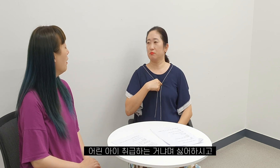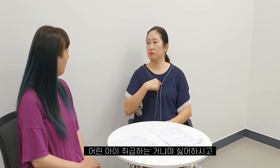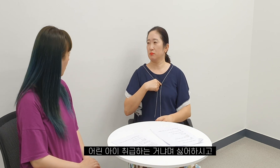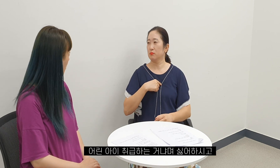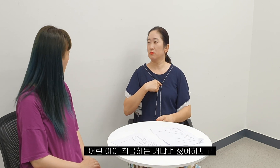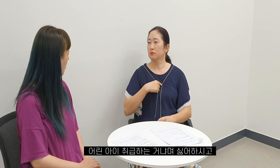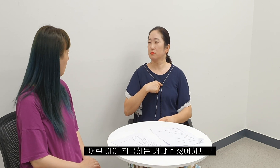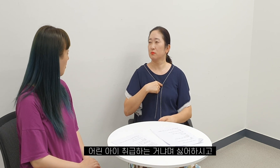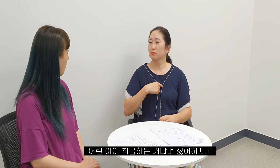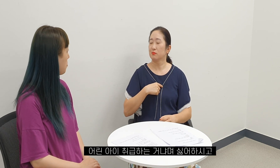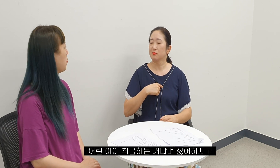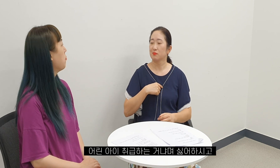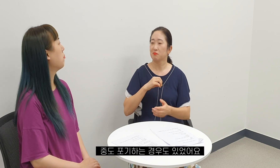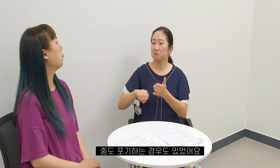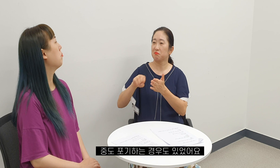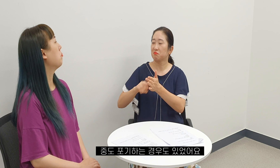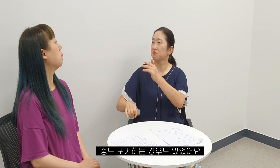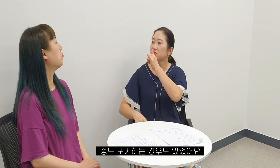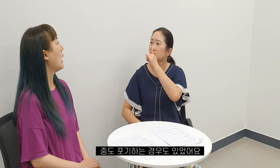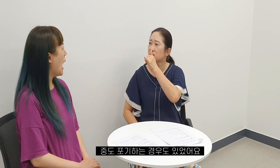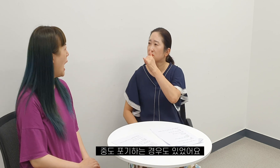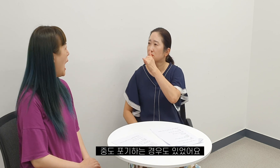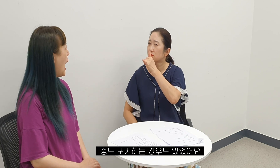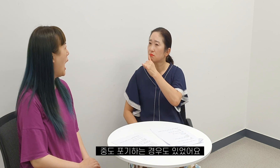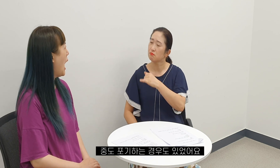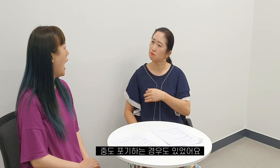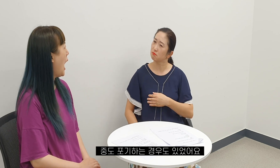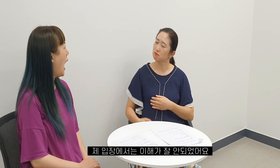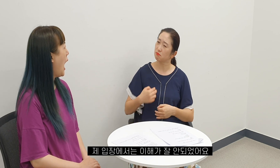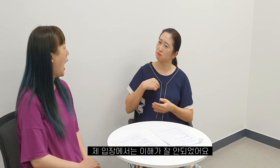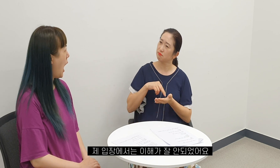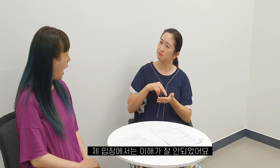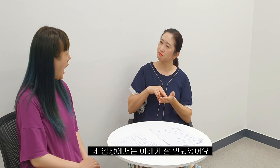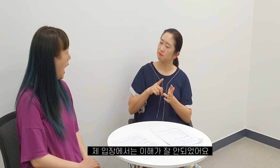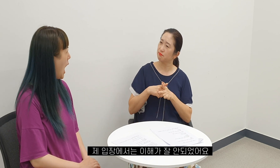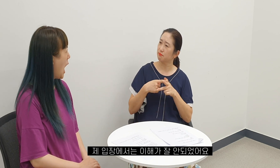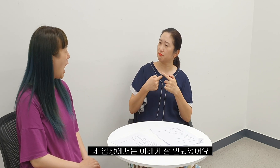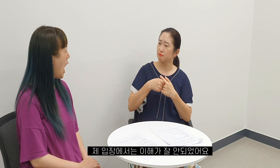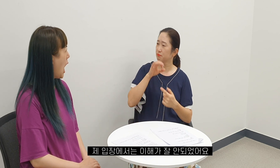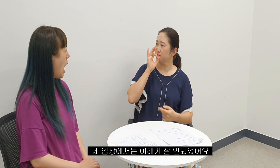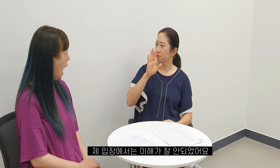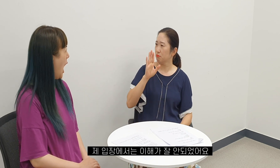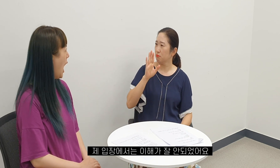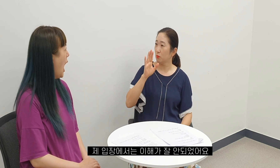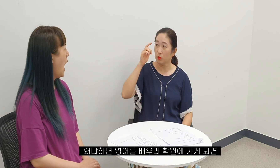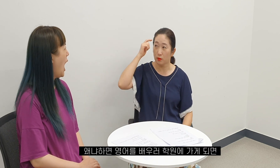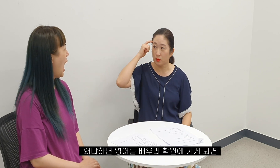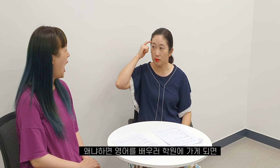and gave up halfway because they thought I was treating myself as a child. I didn't quite understand it.